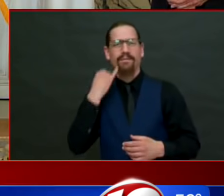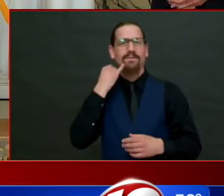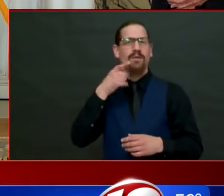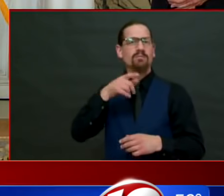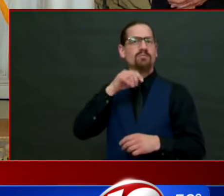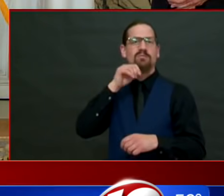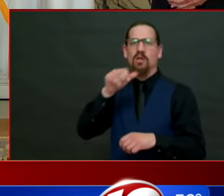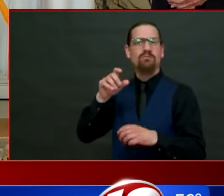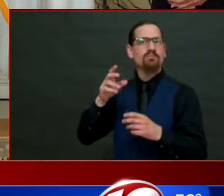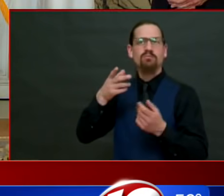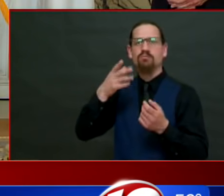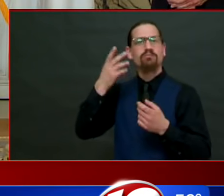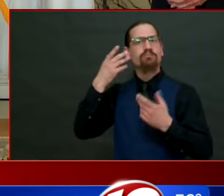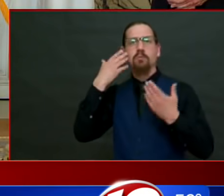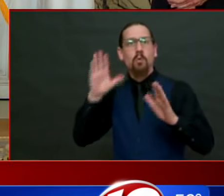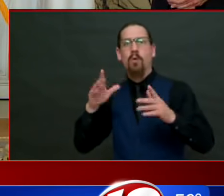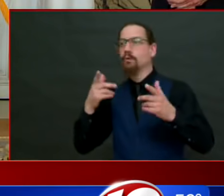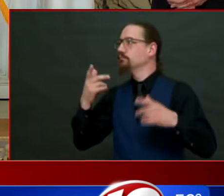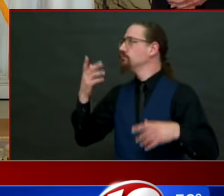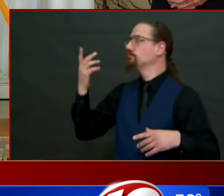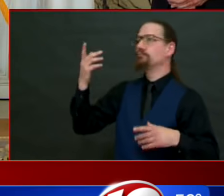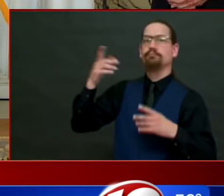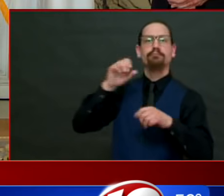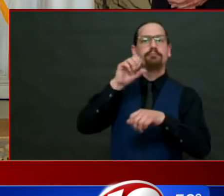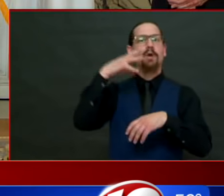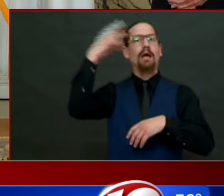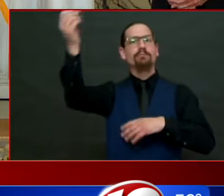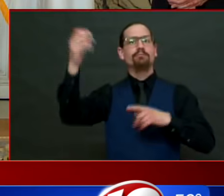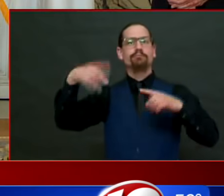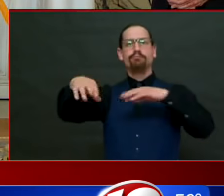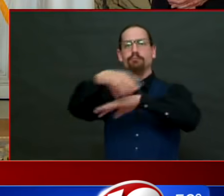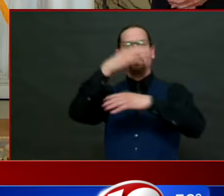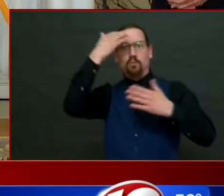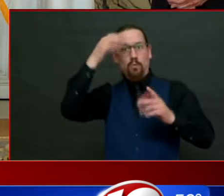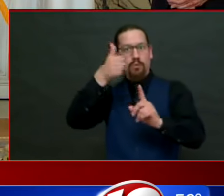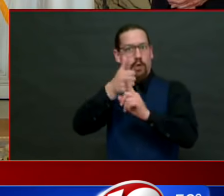NURSES. IF YOU ARE NOT ON THE FRONT LINES, YOU DON'T KNOW WHAT THEY HAVE BEEN LIVING.